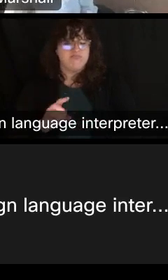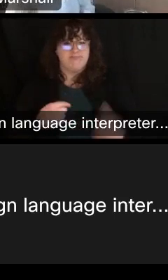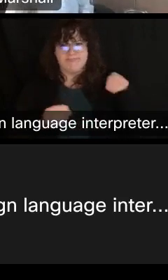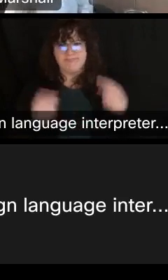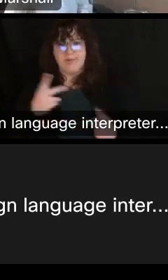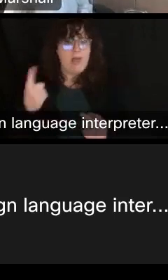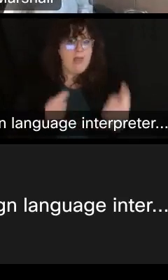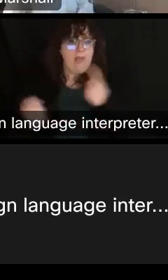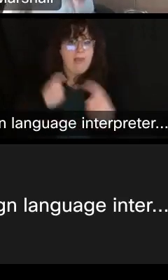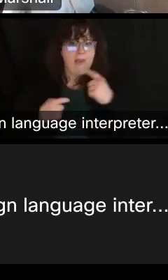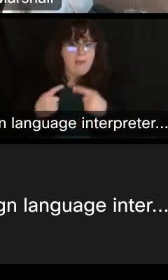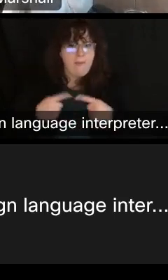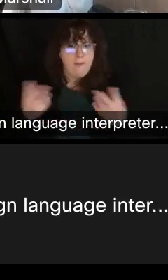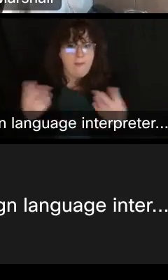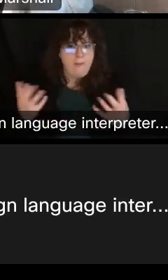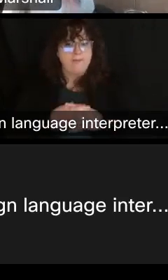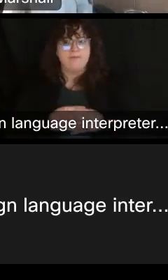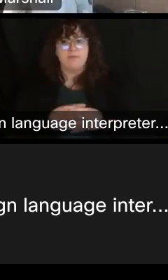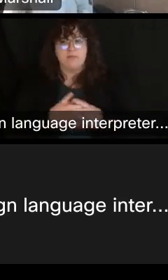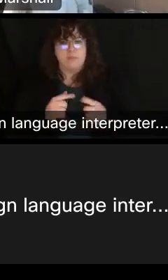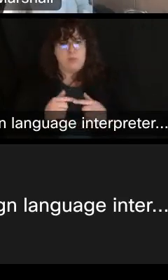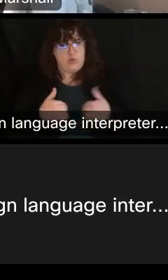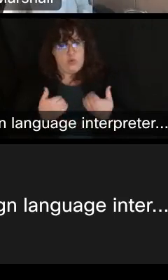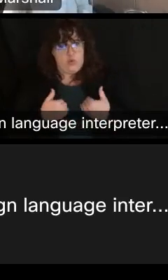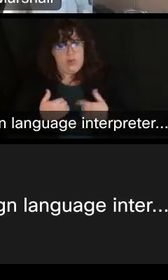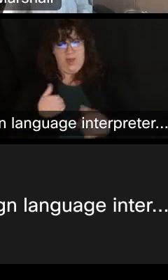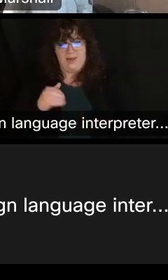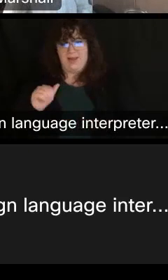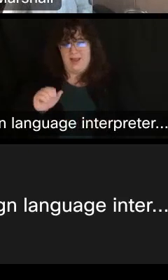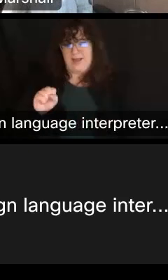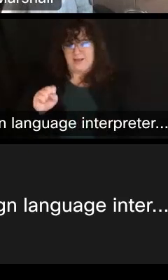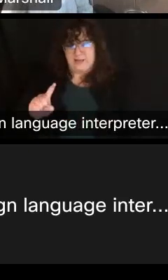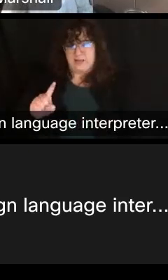has been what about a youth who has ASD, who should best serve them? And as I mentioned,